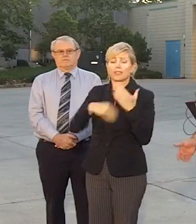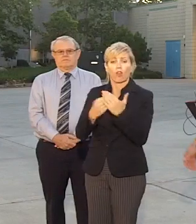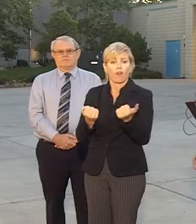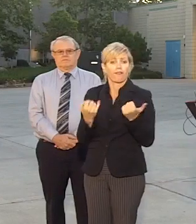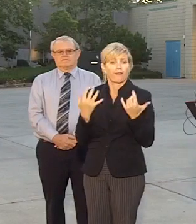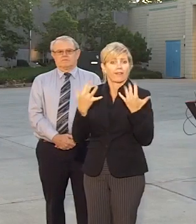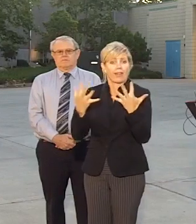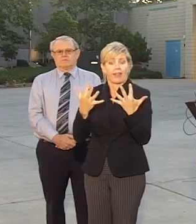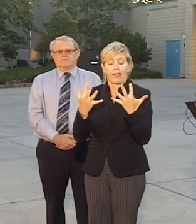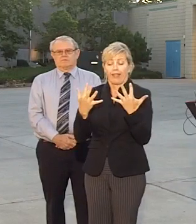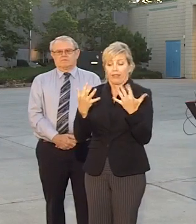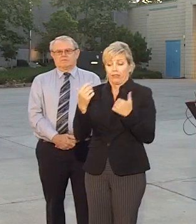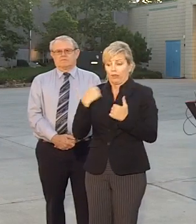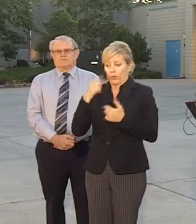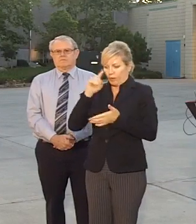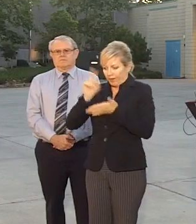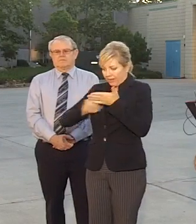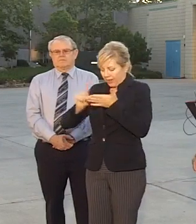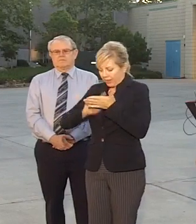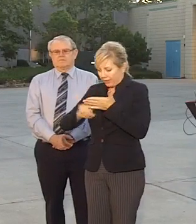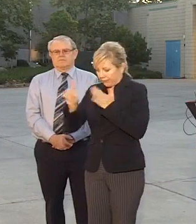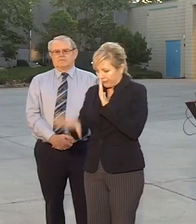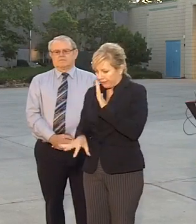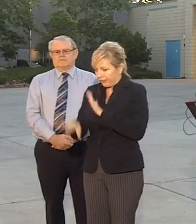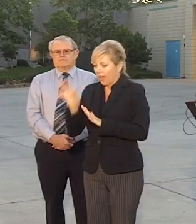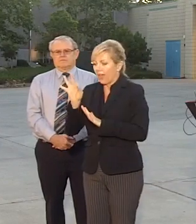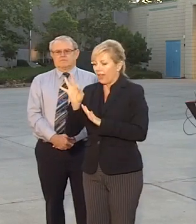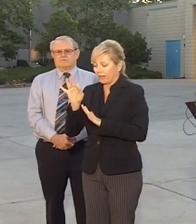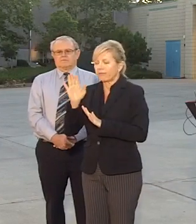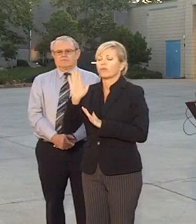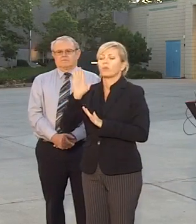wherever it takes us to it takes us to and then we'll make the appropriate decision at the time